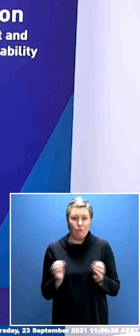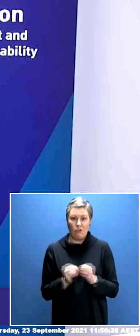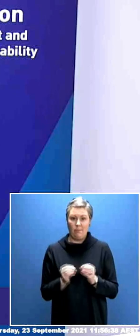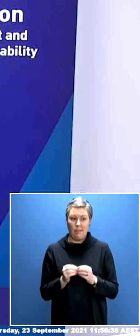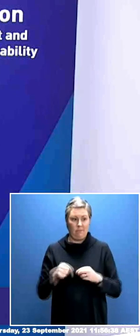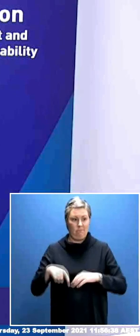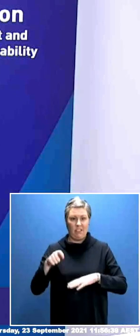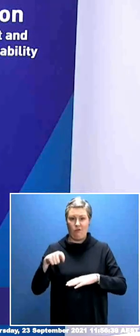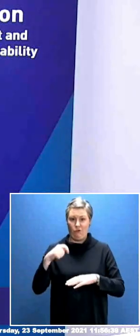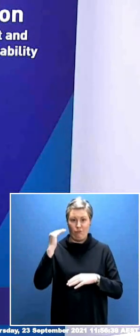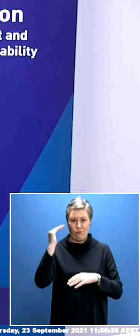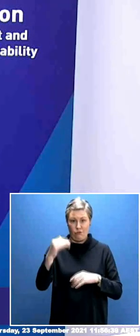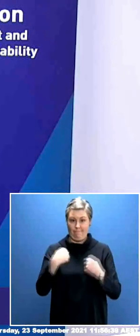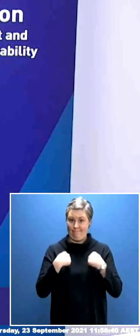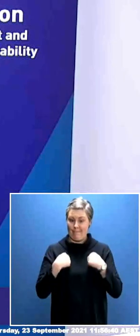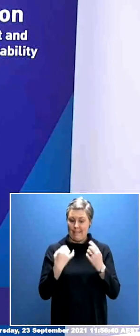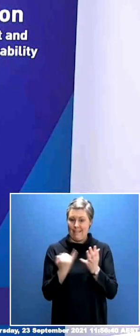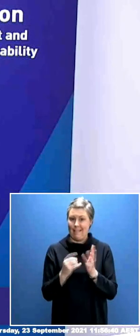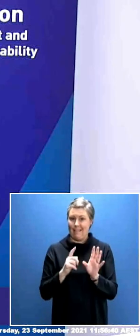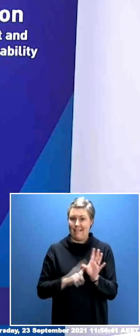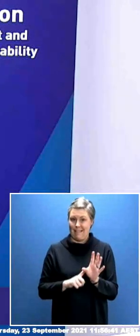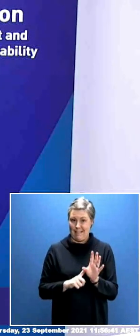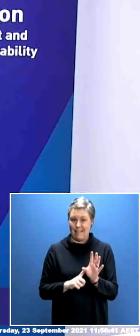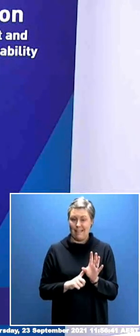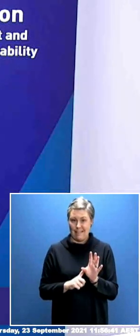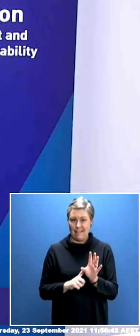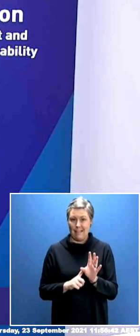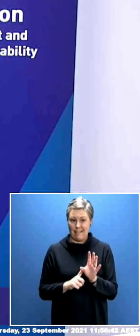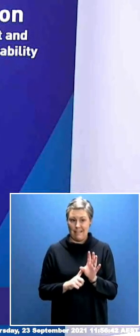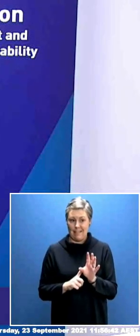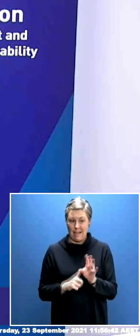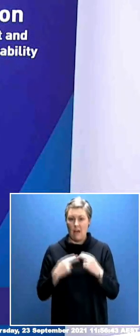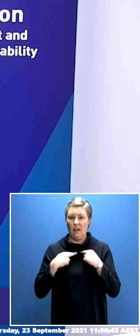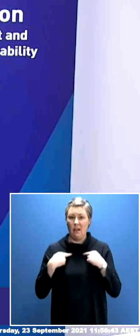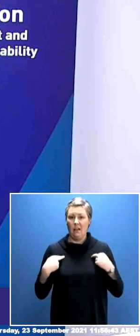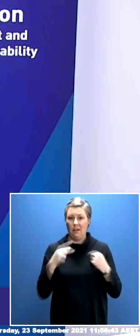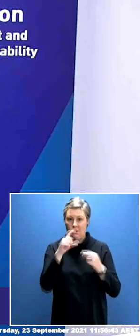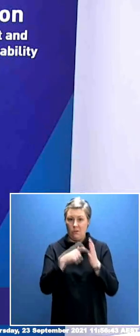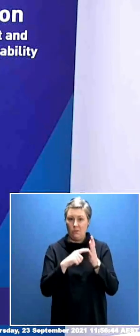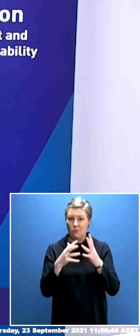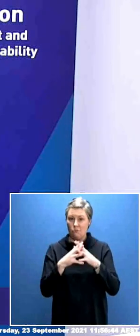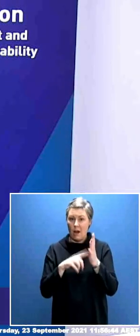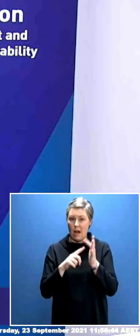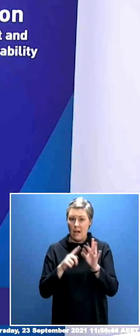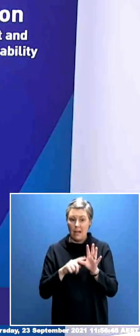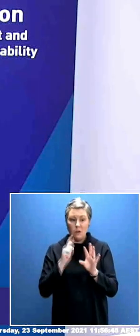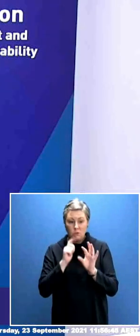I am in the Sydney hearing room at the Royal Commission, and Mr Crowley who will ask you some questions is in the same